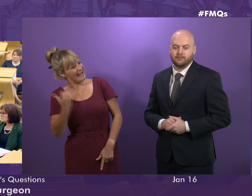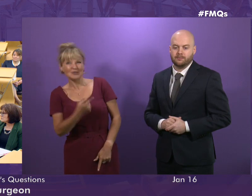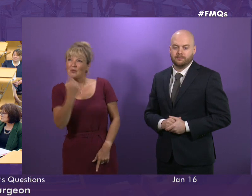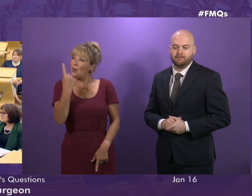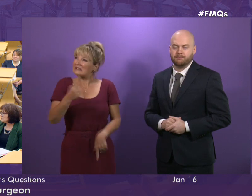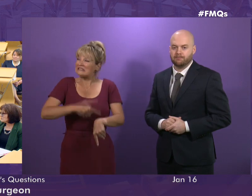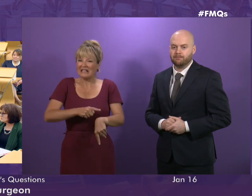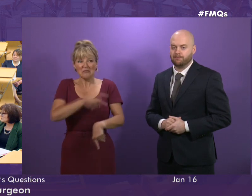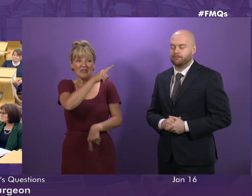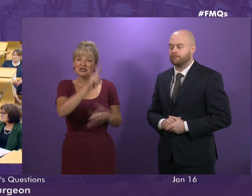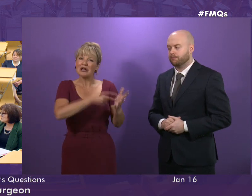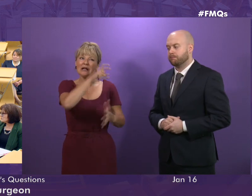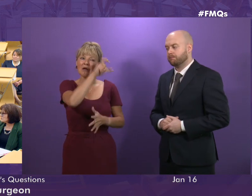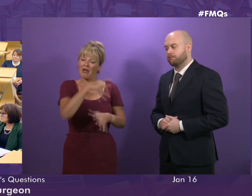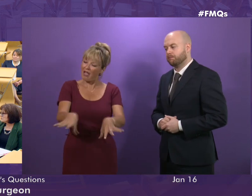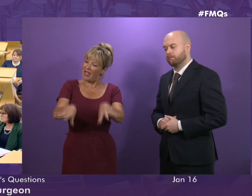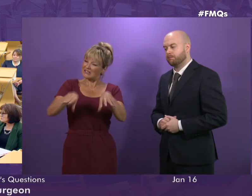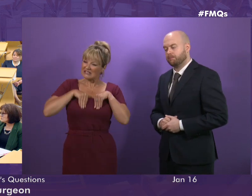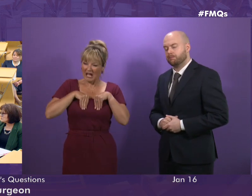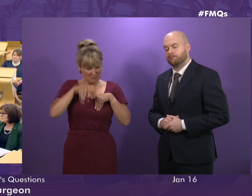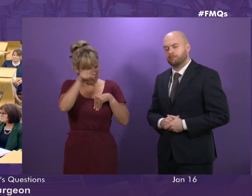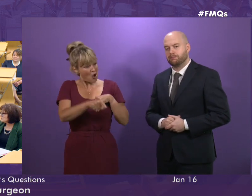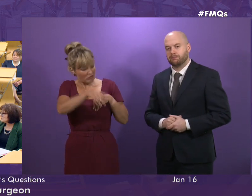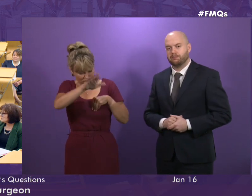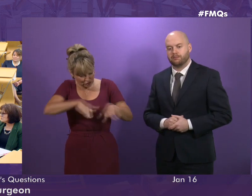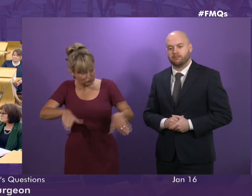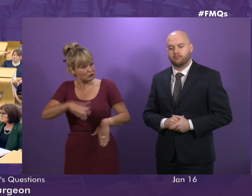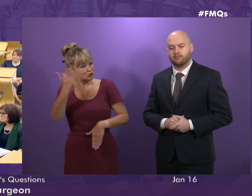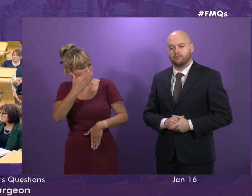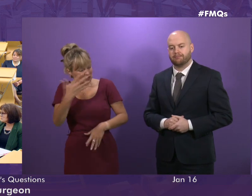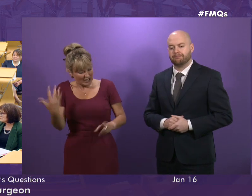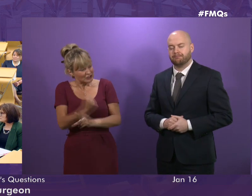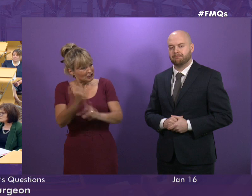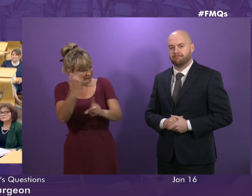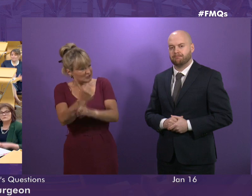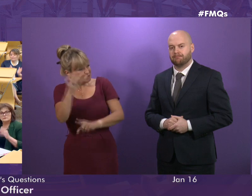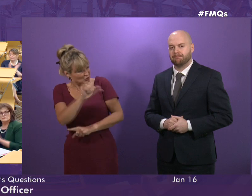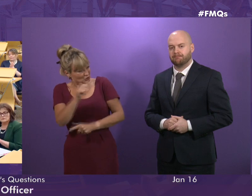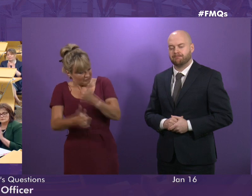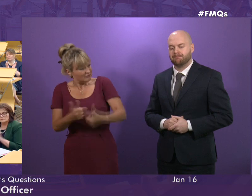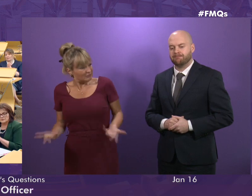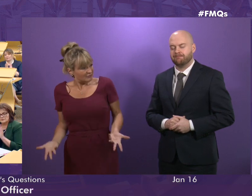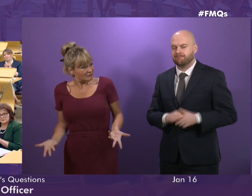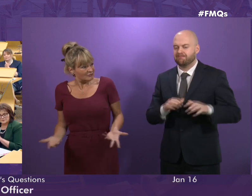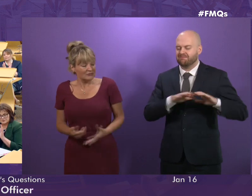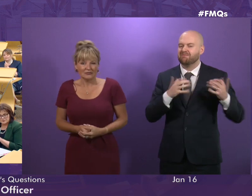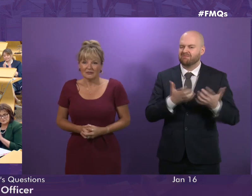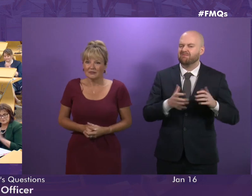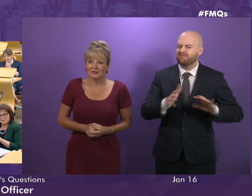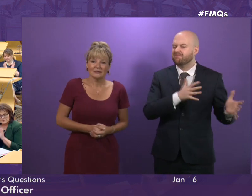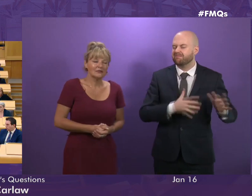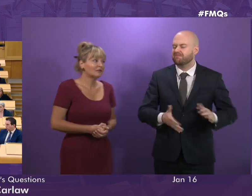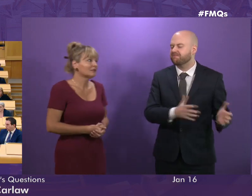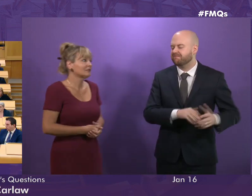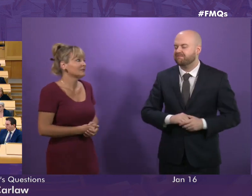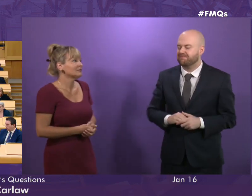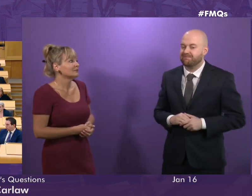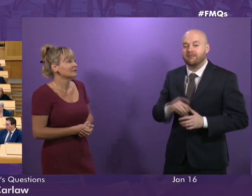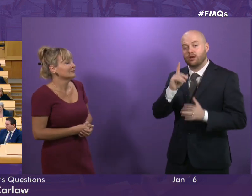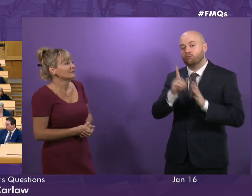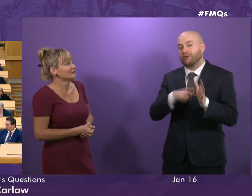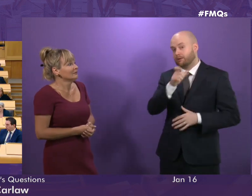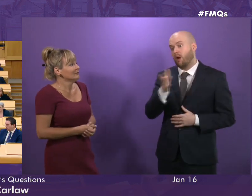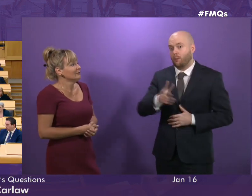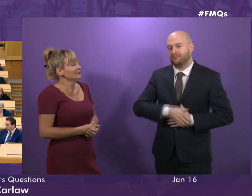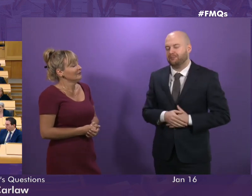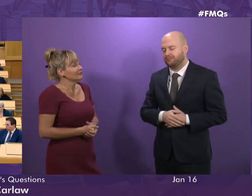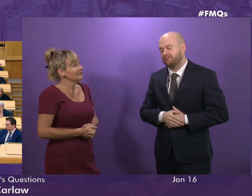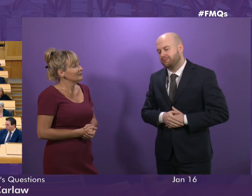to accept the progress that those statistics say is taking place in Scottish education.